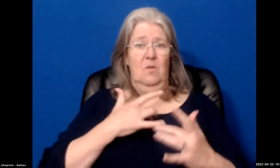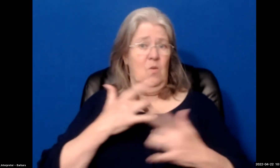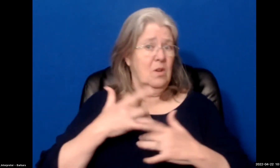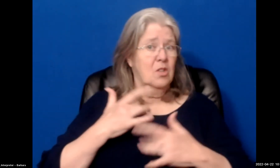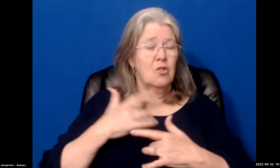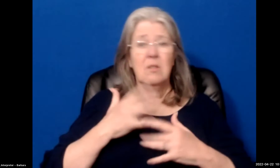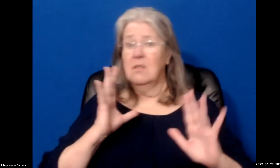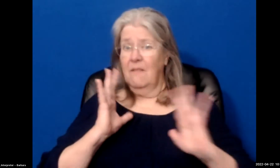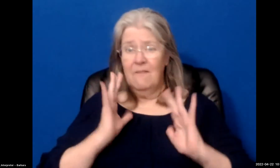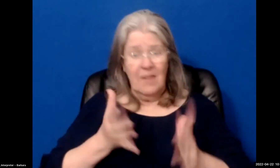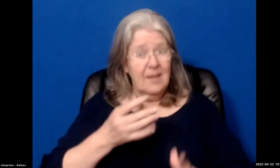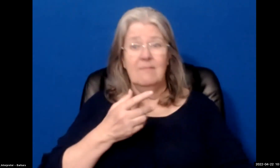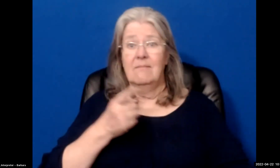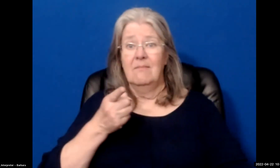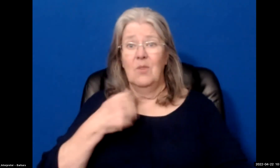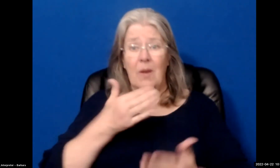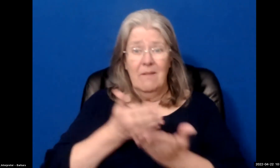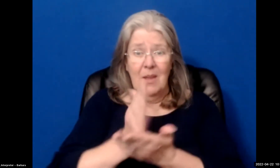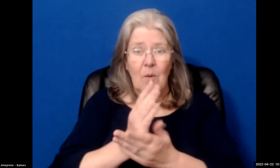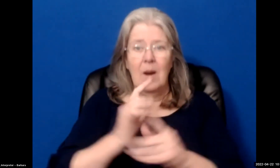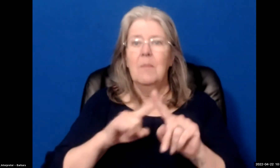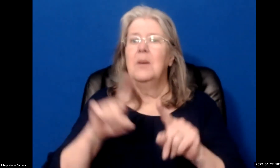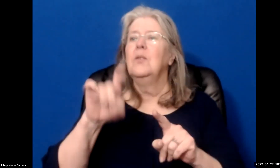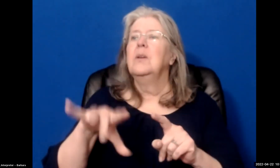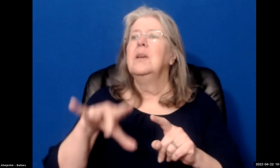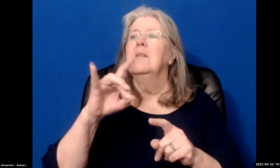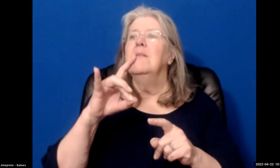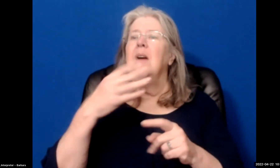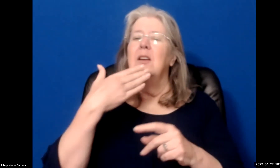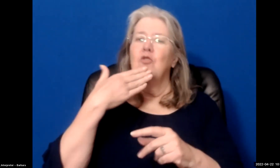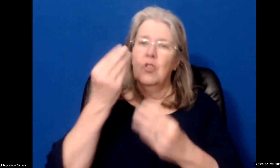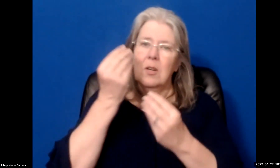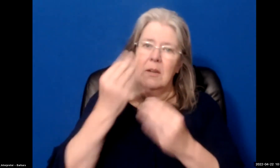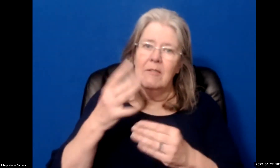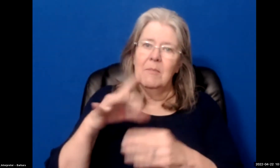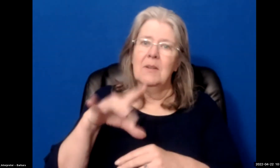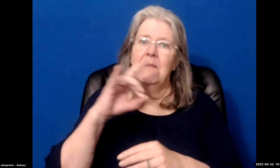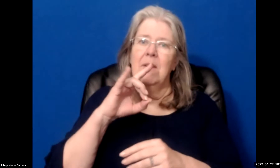we need to find reputable information to get the answers to those kind of things.